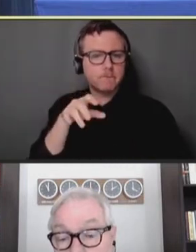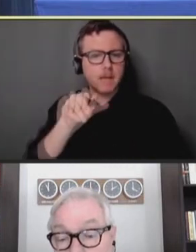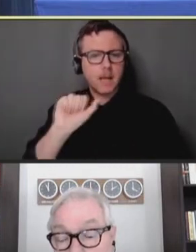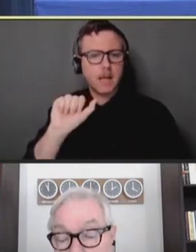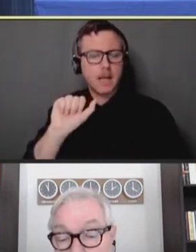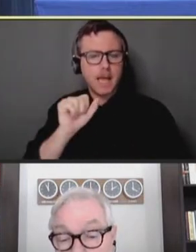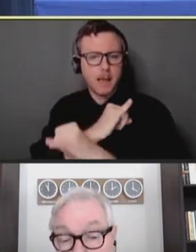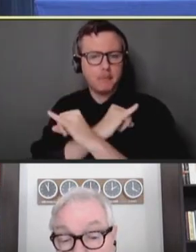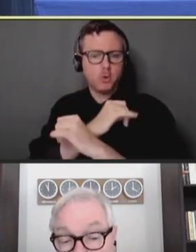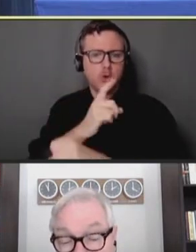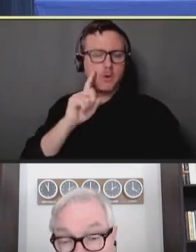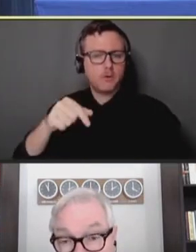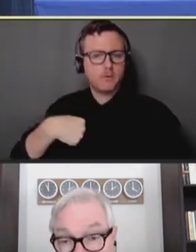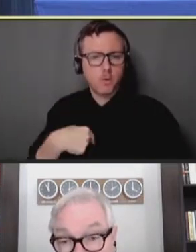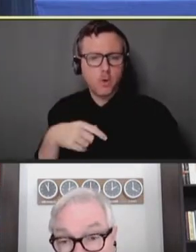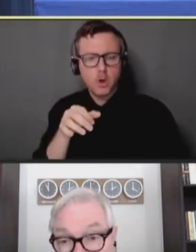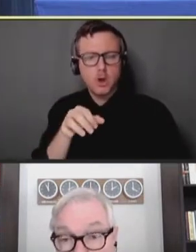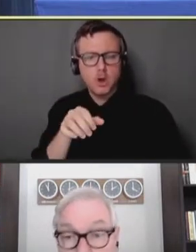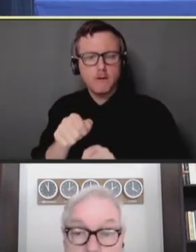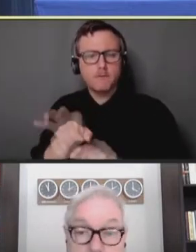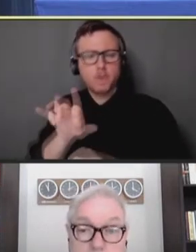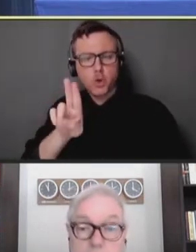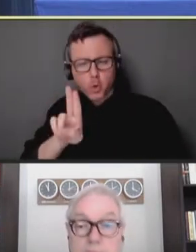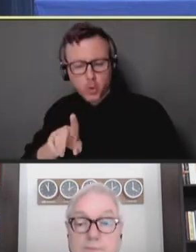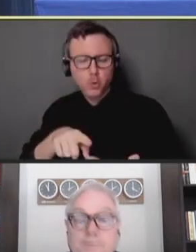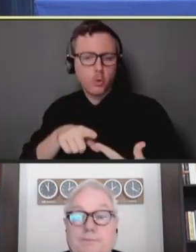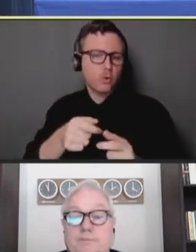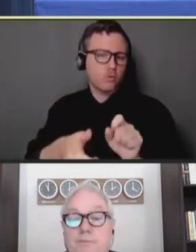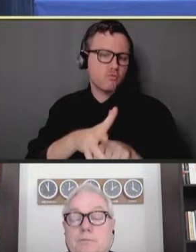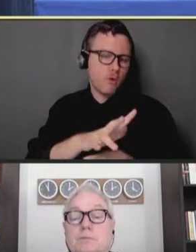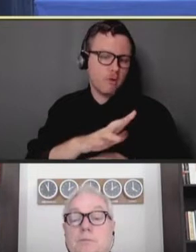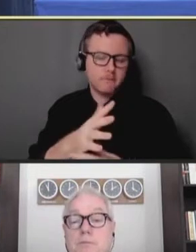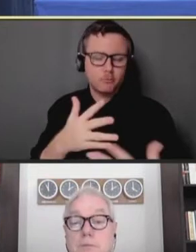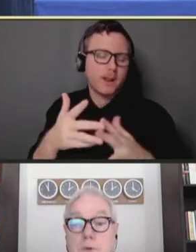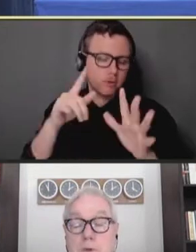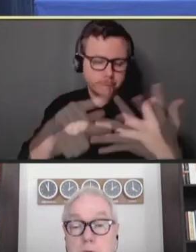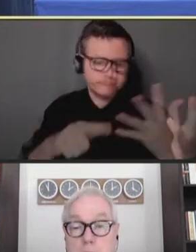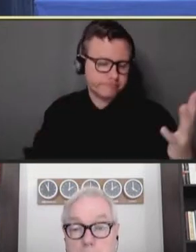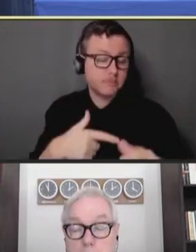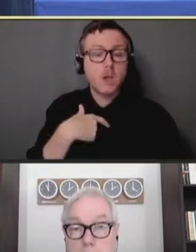for whatever it is. And I think there's a problem there and that we're trying to sort of outsmart nature.